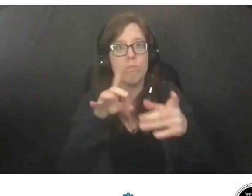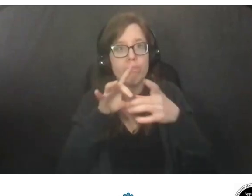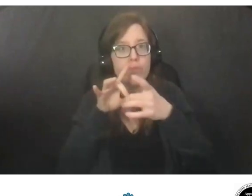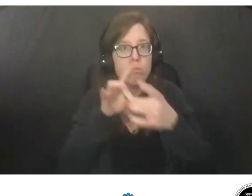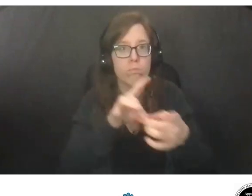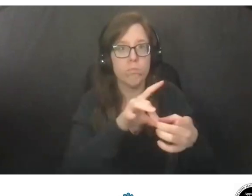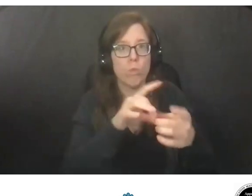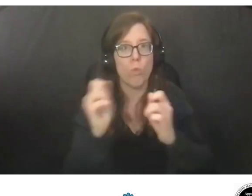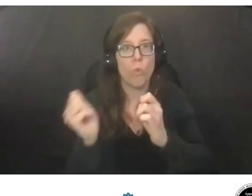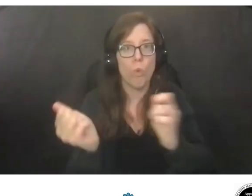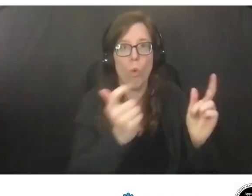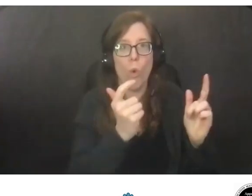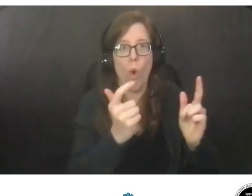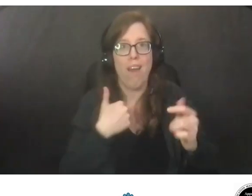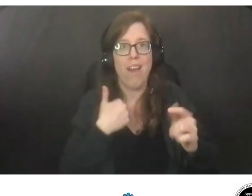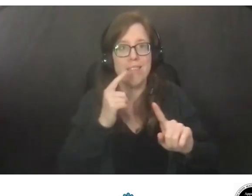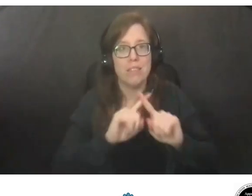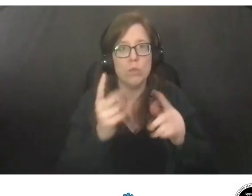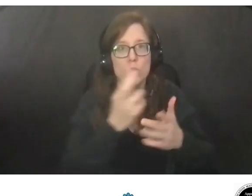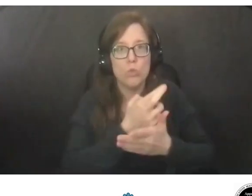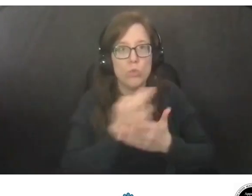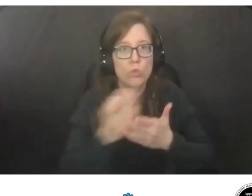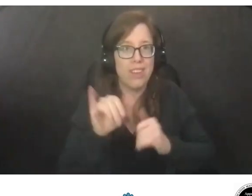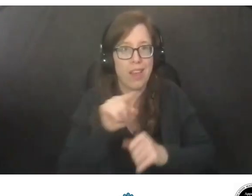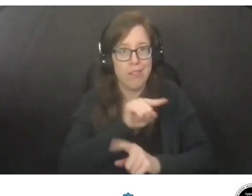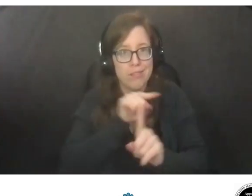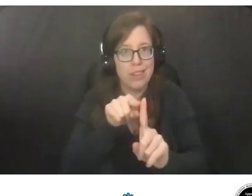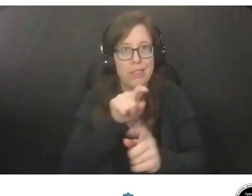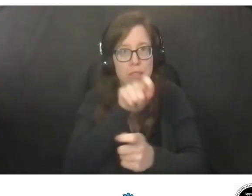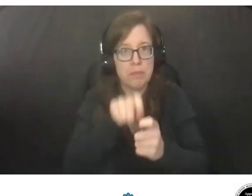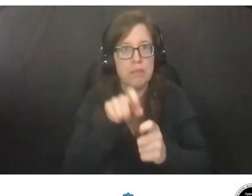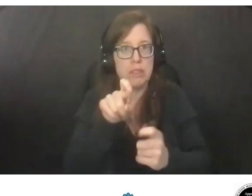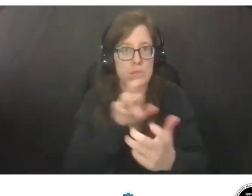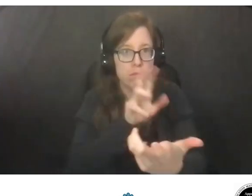everybody and make sure that they have the resources that they need. So again,